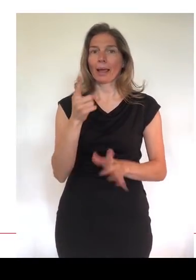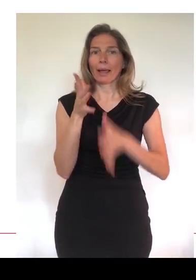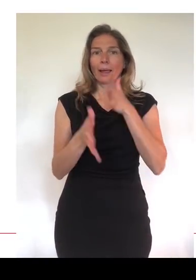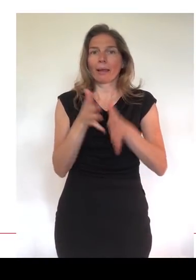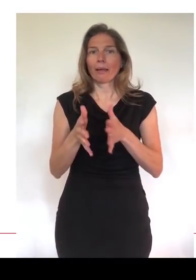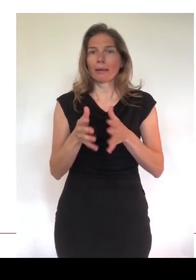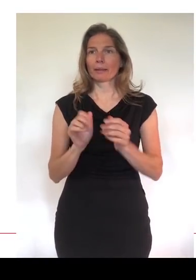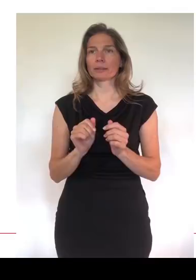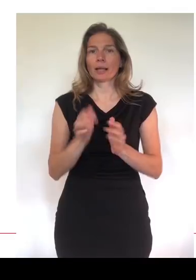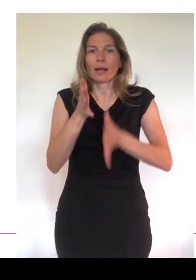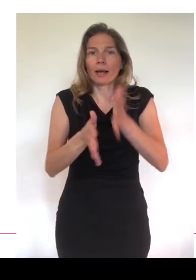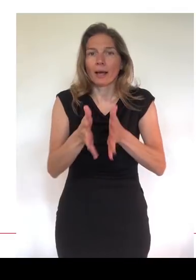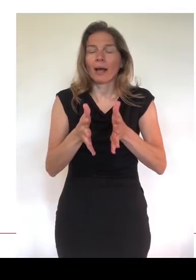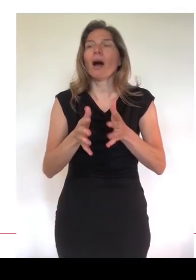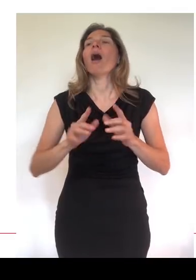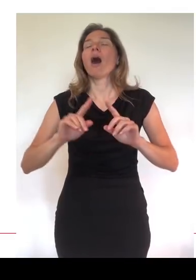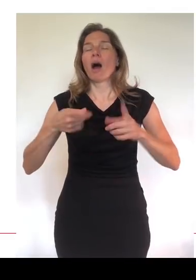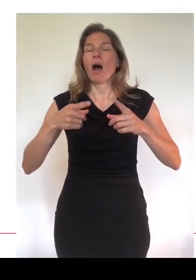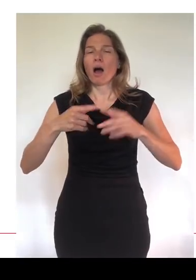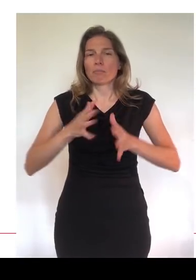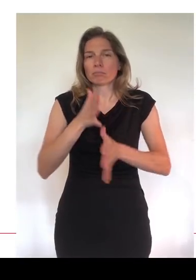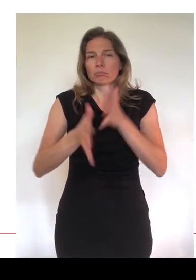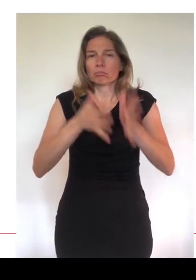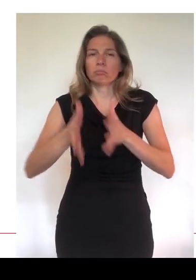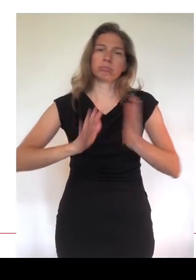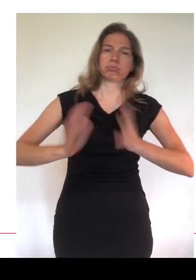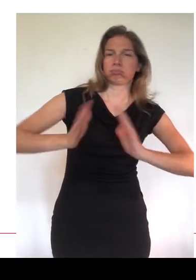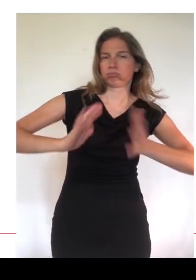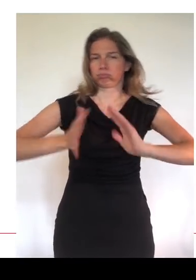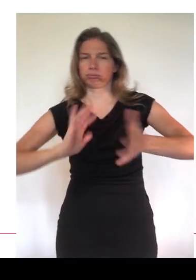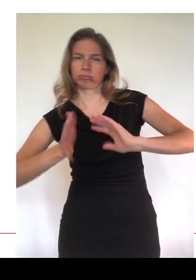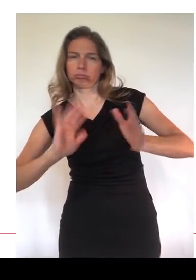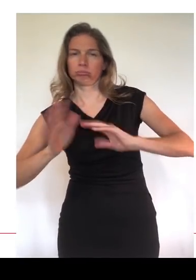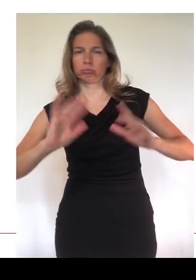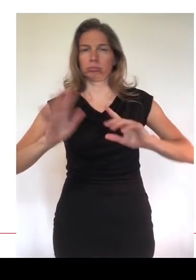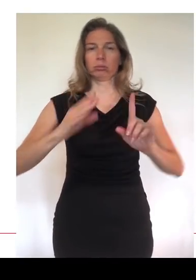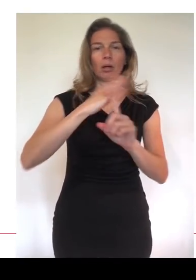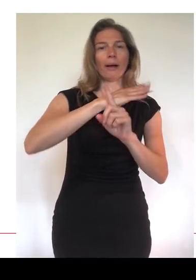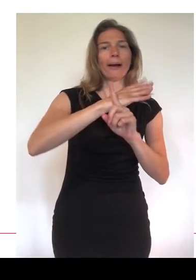grow in complexity and the person filling out this observation list can